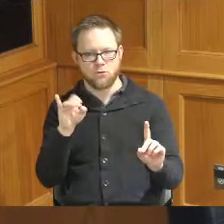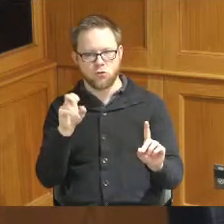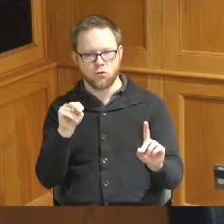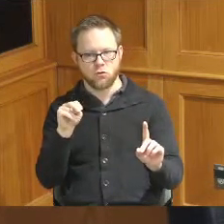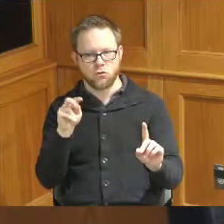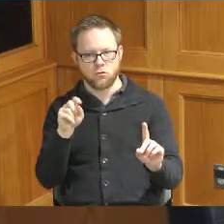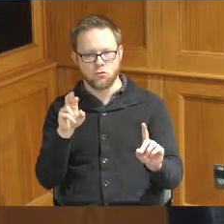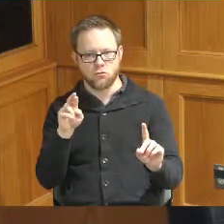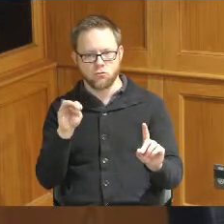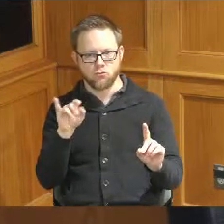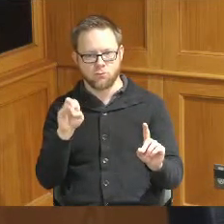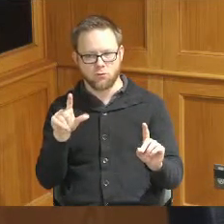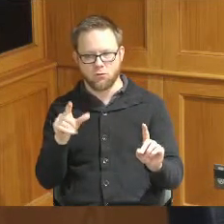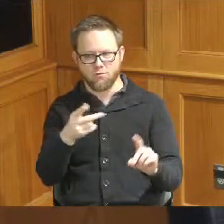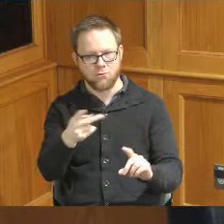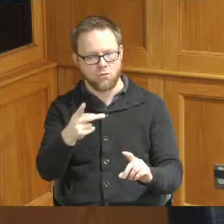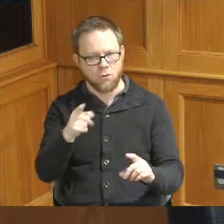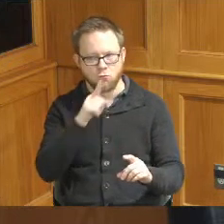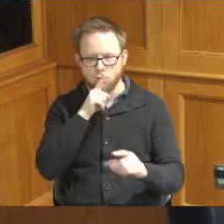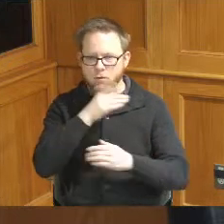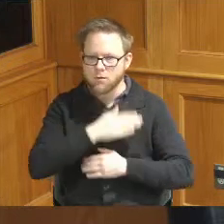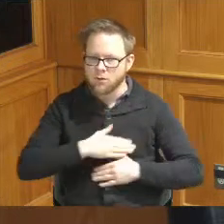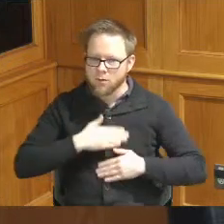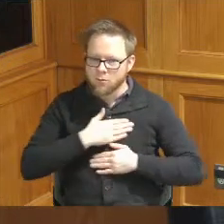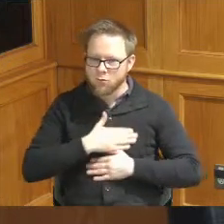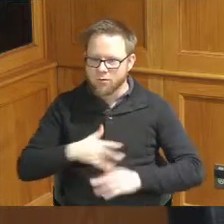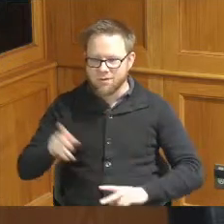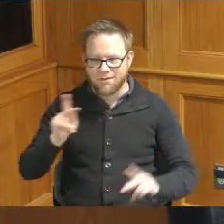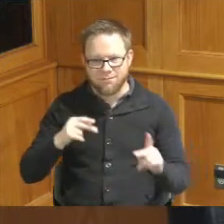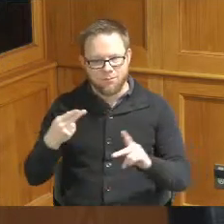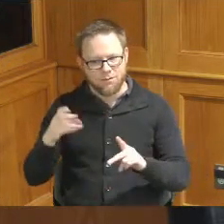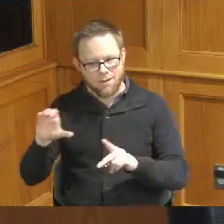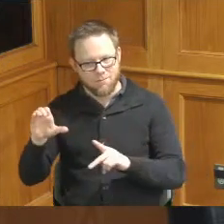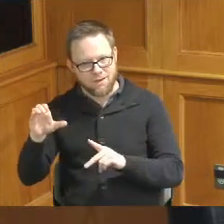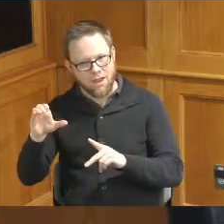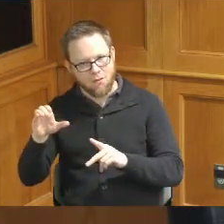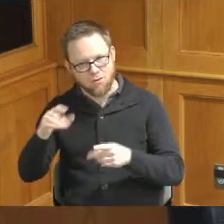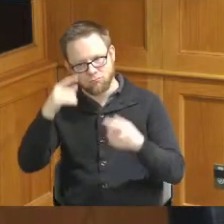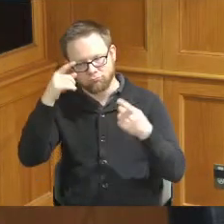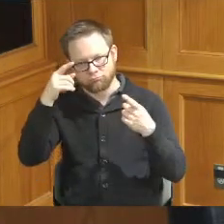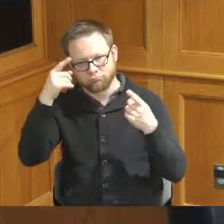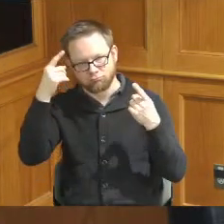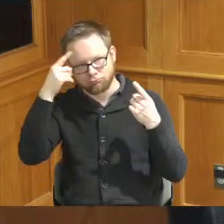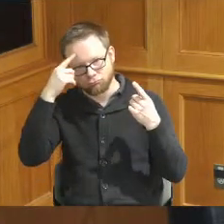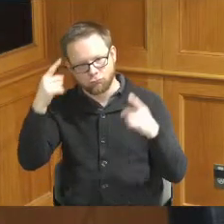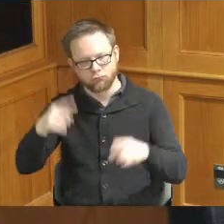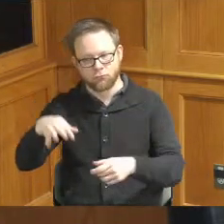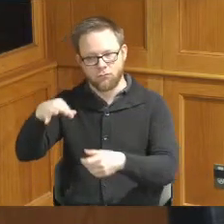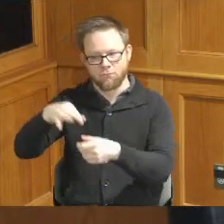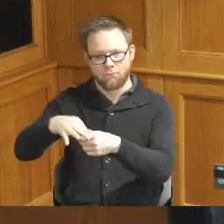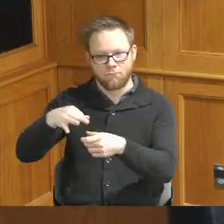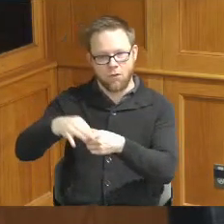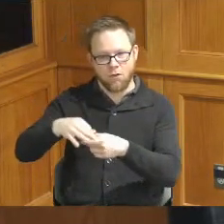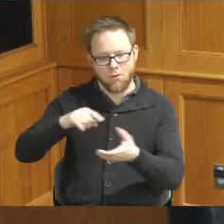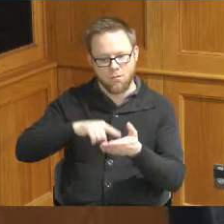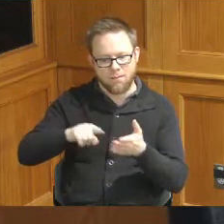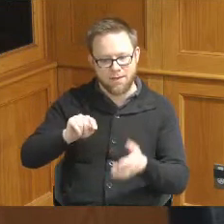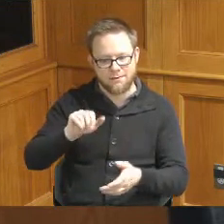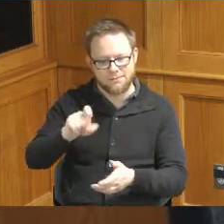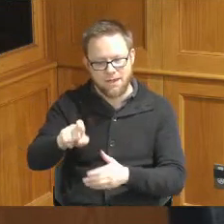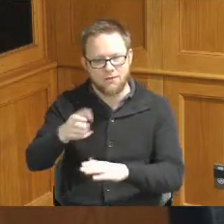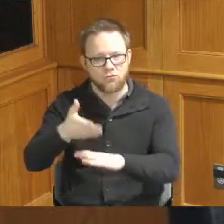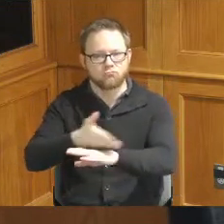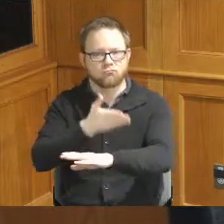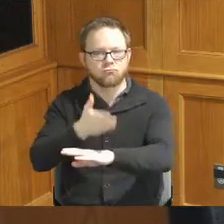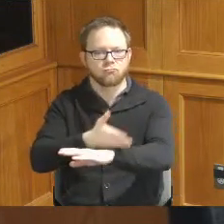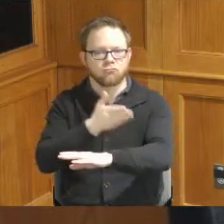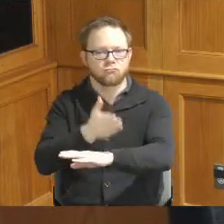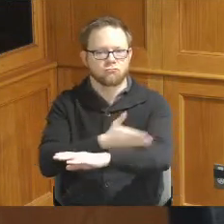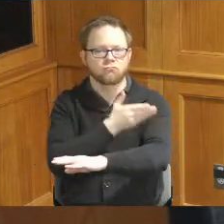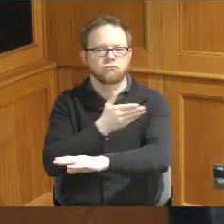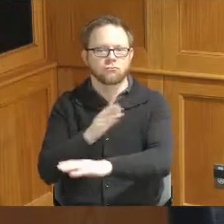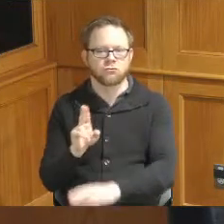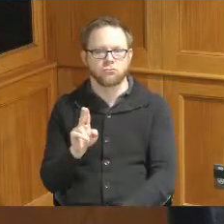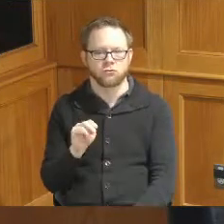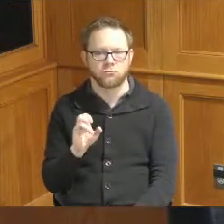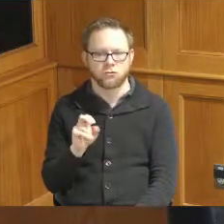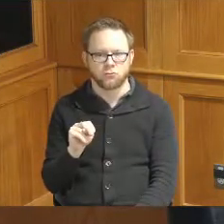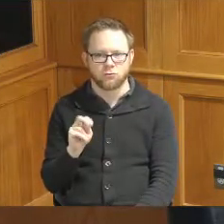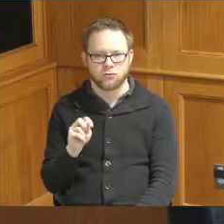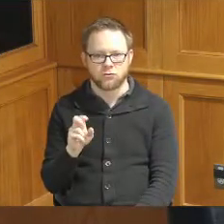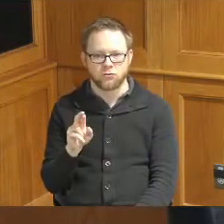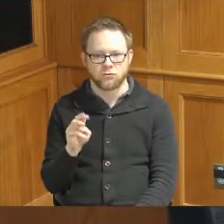thankful to the taxpayers of Hamilton County who went and voted to restore Union Terminal and they